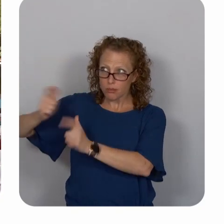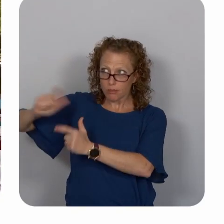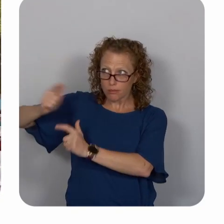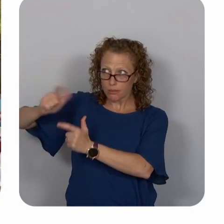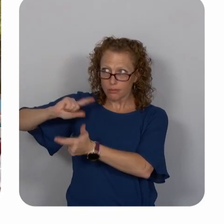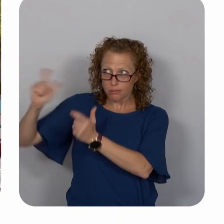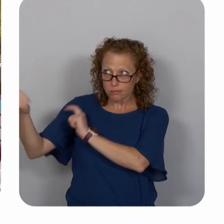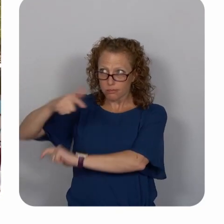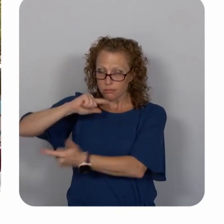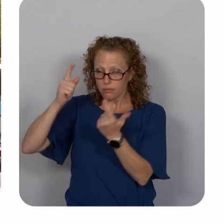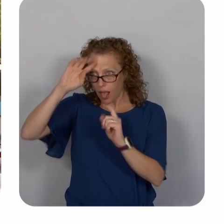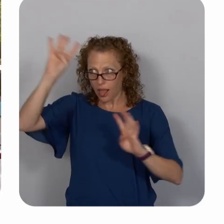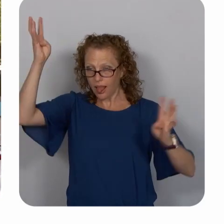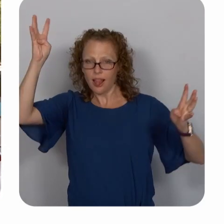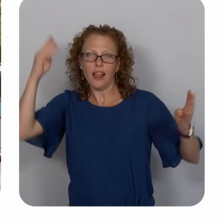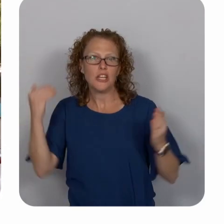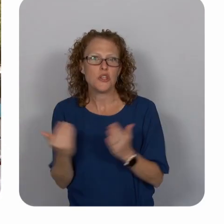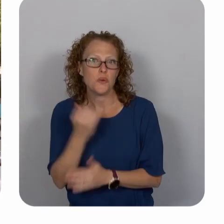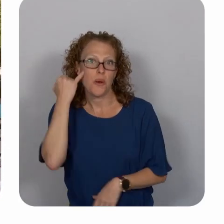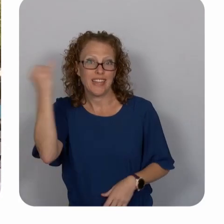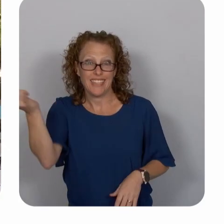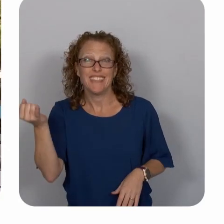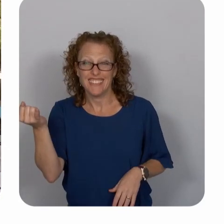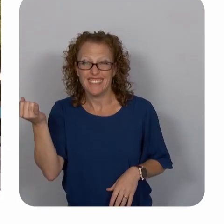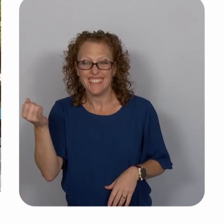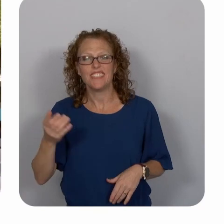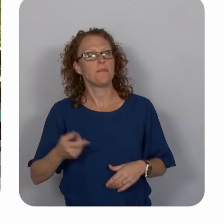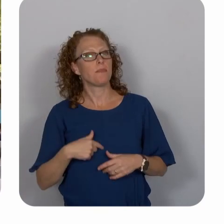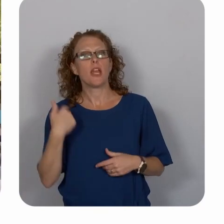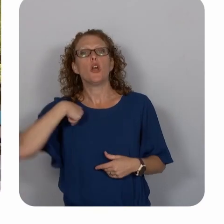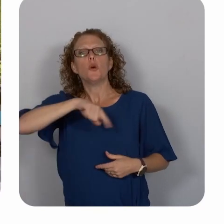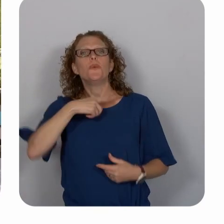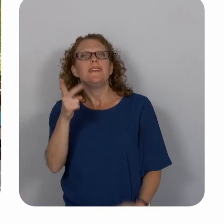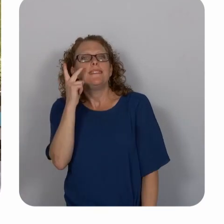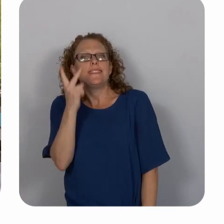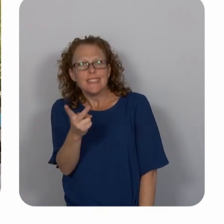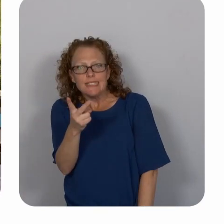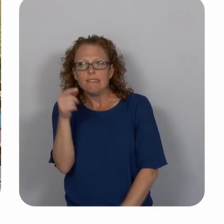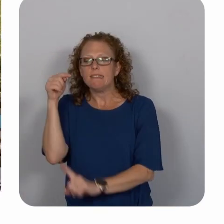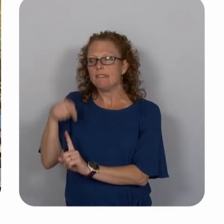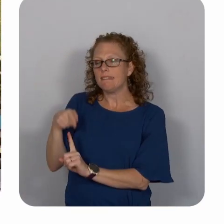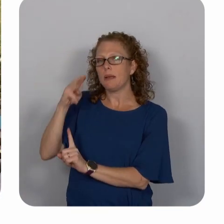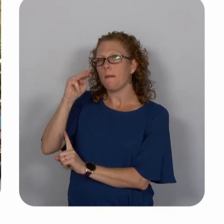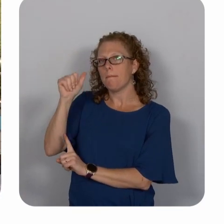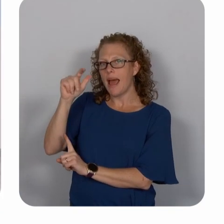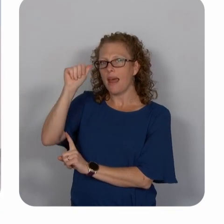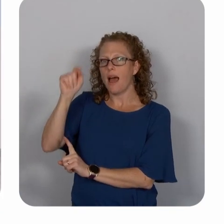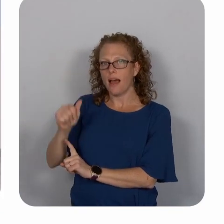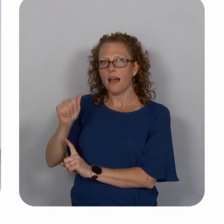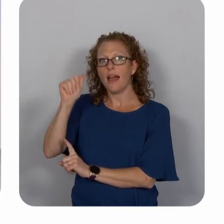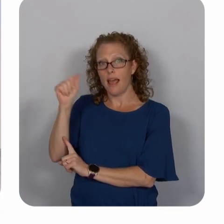Meta AI is shown to be competitive in core system capabilities, which we also call helpfulness.